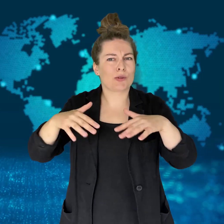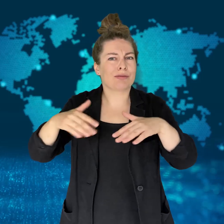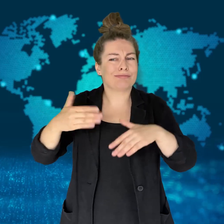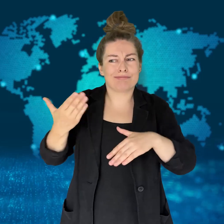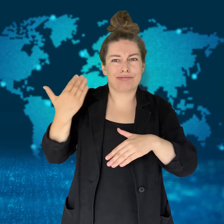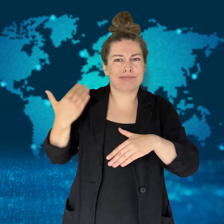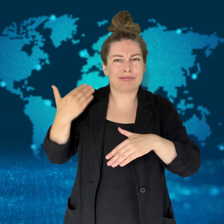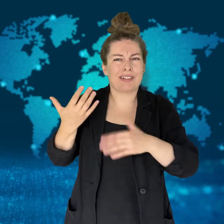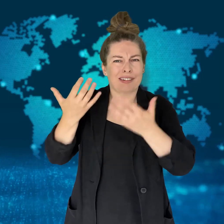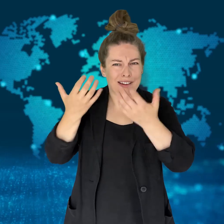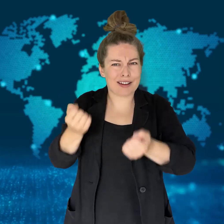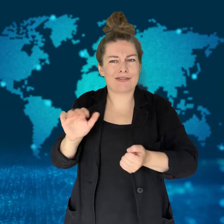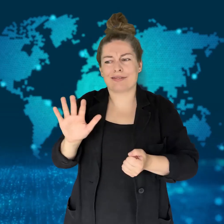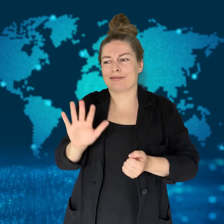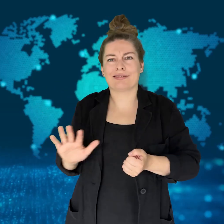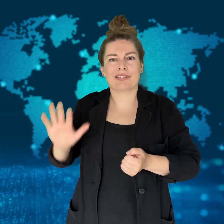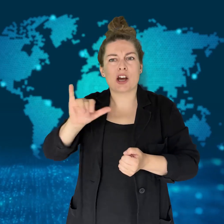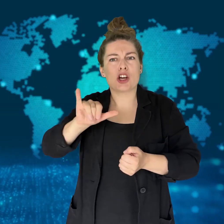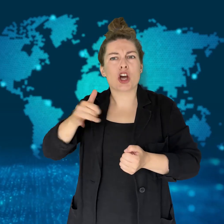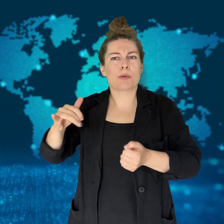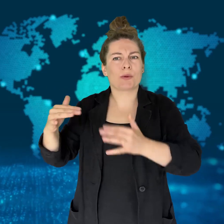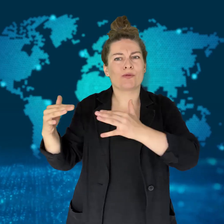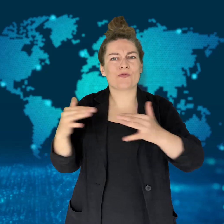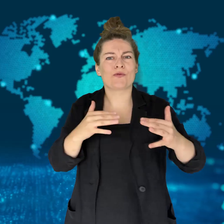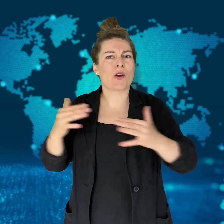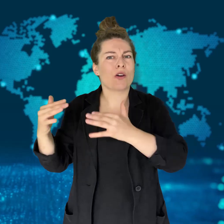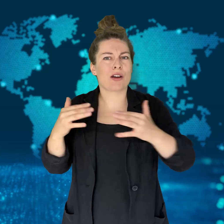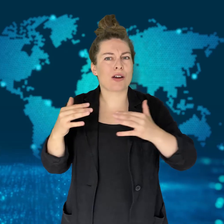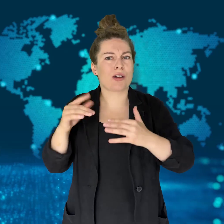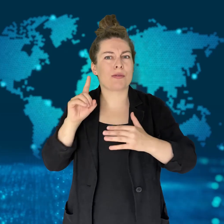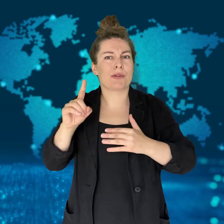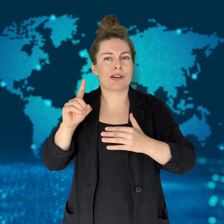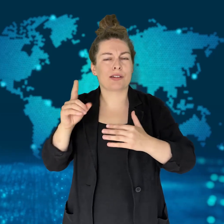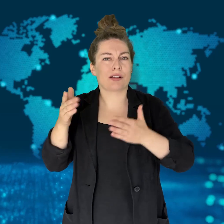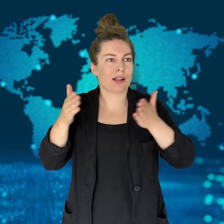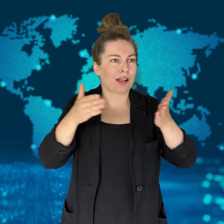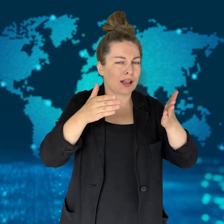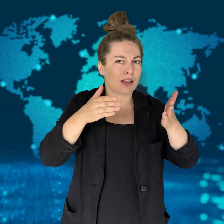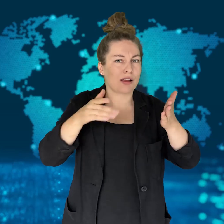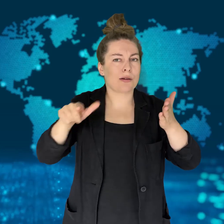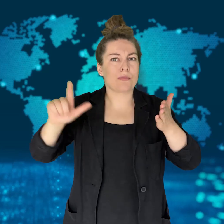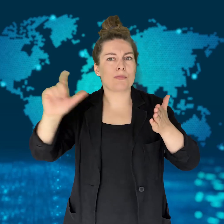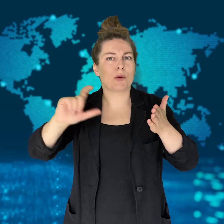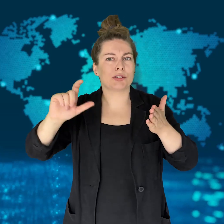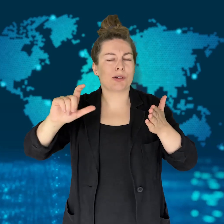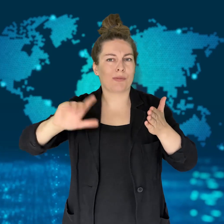Despite those voices, the law will be implemented.